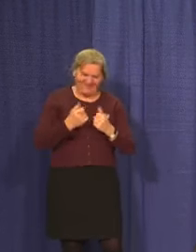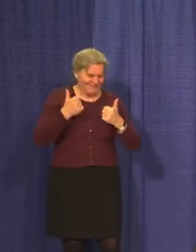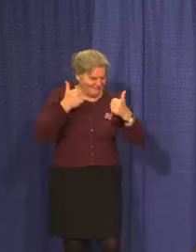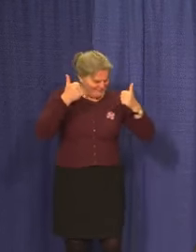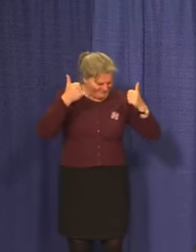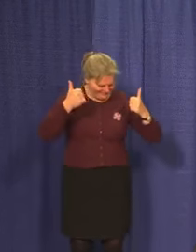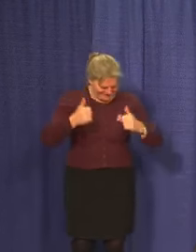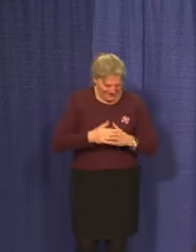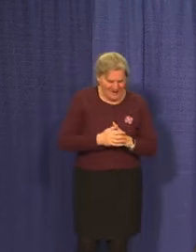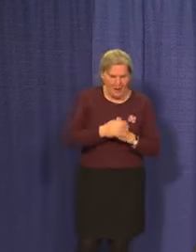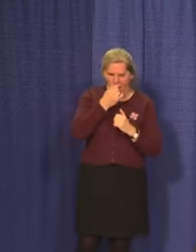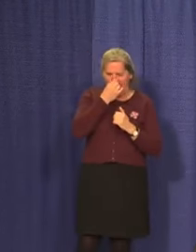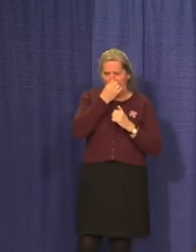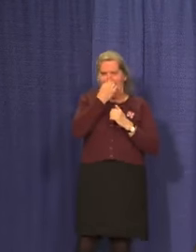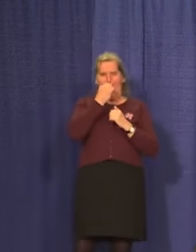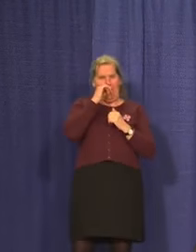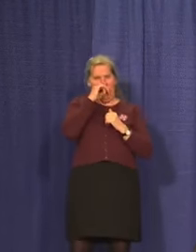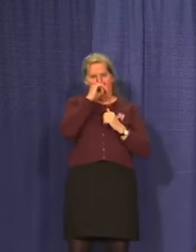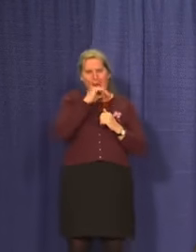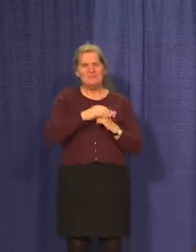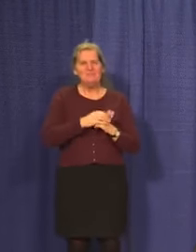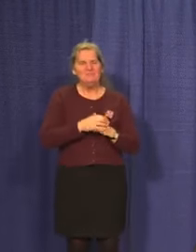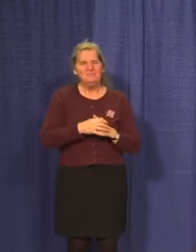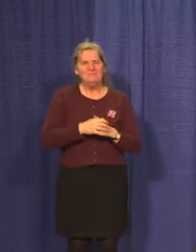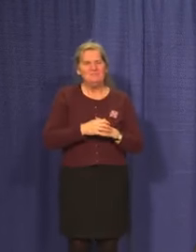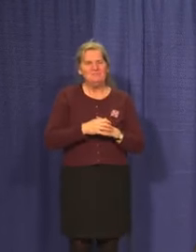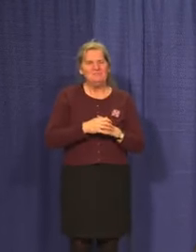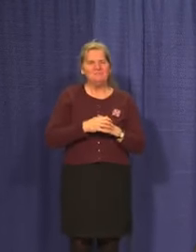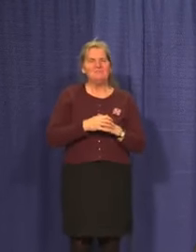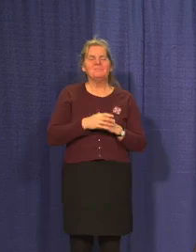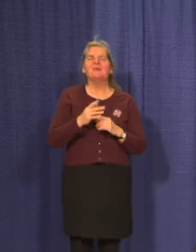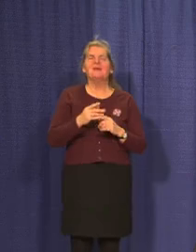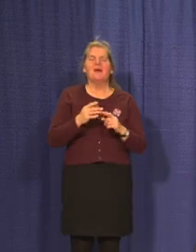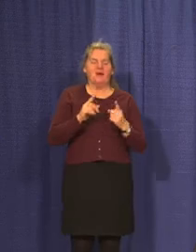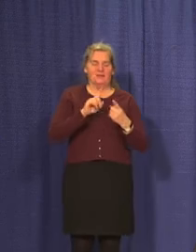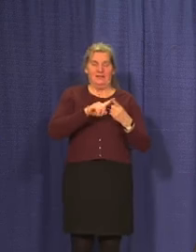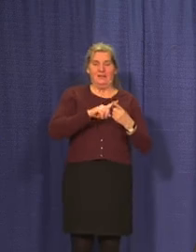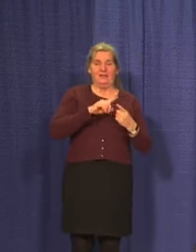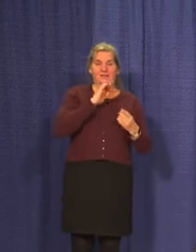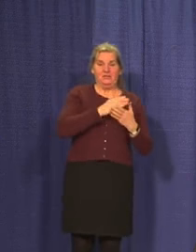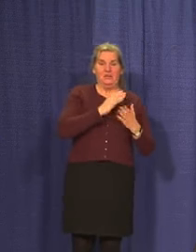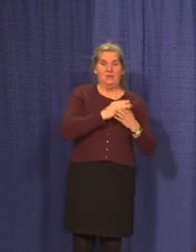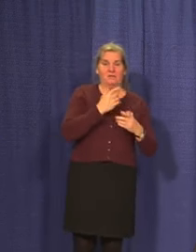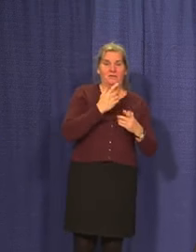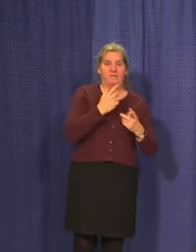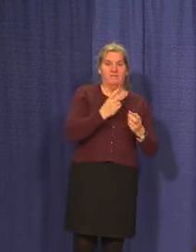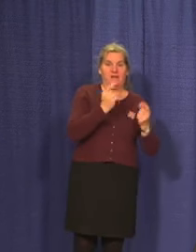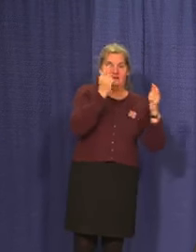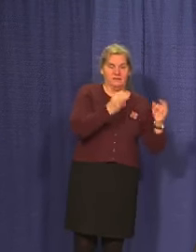YOU'RE DOING OKAY. OKAY. THE QUESTION WAS THAT THE